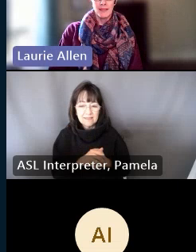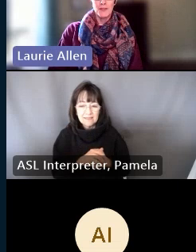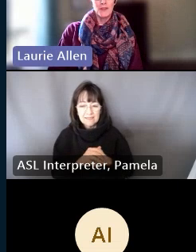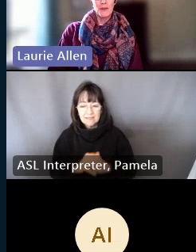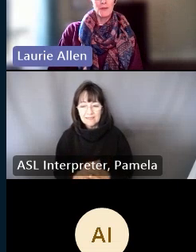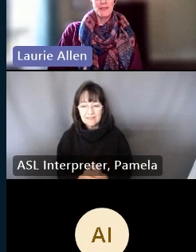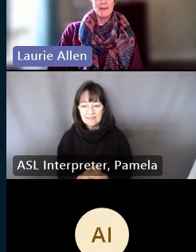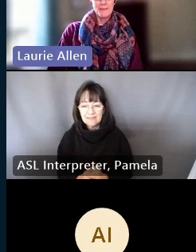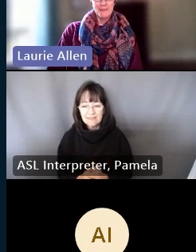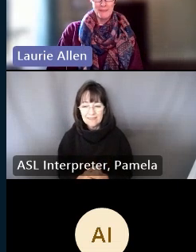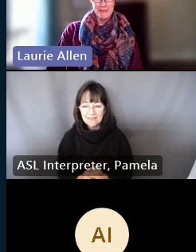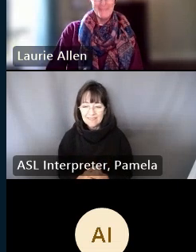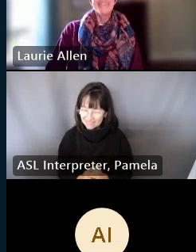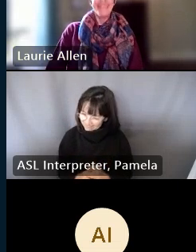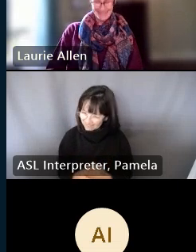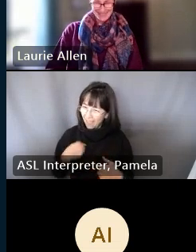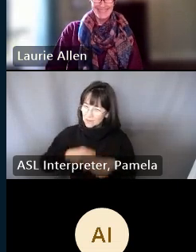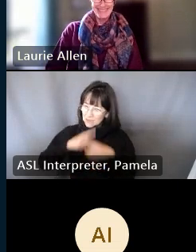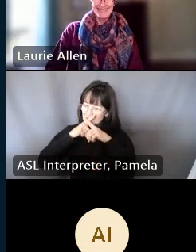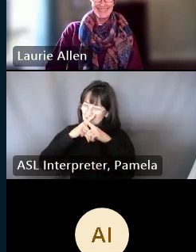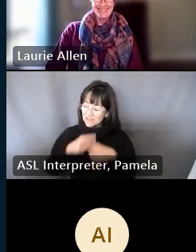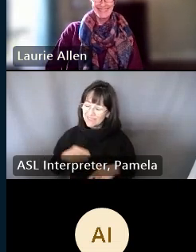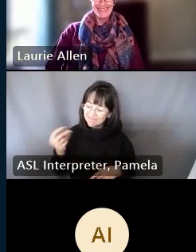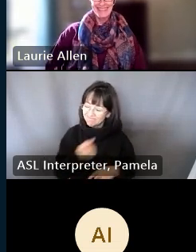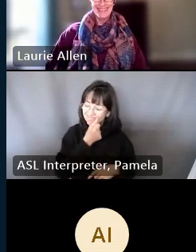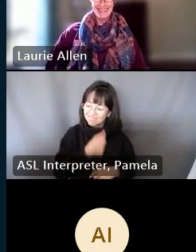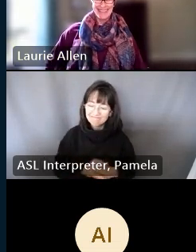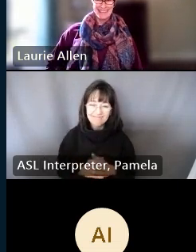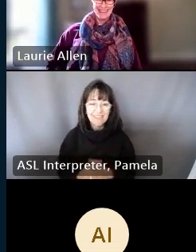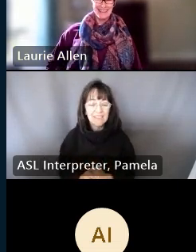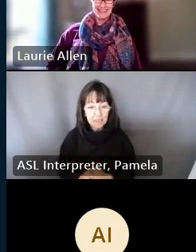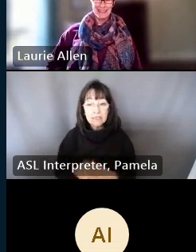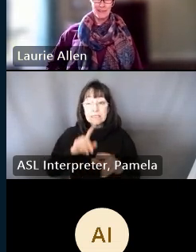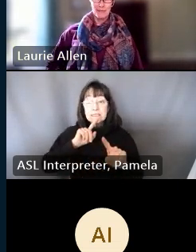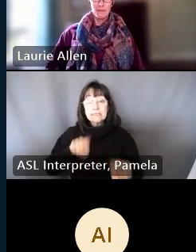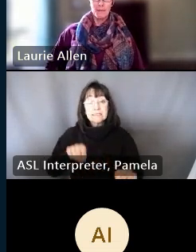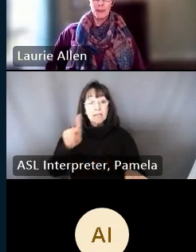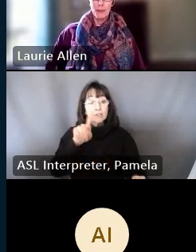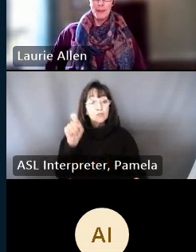and I was muted. To answer a question, I've seen a bit in the chat.